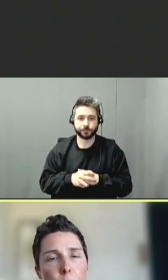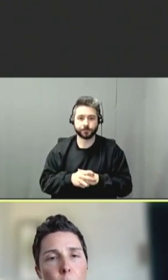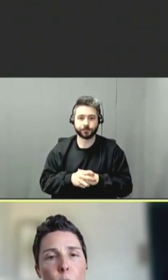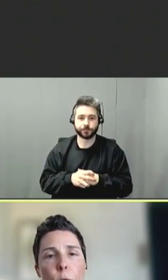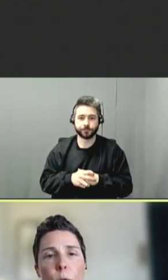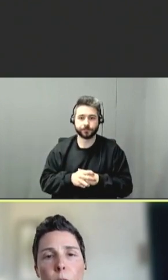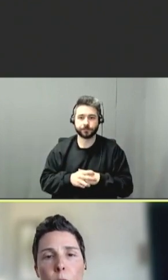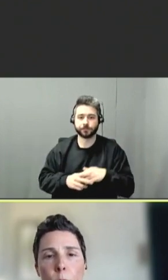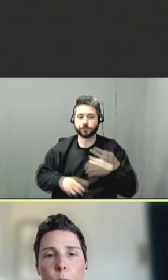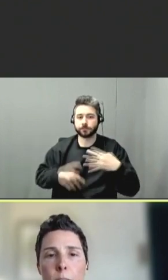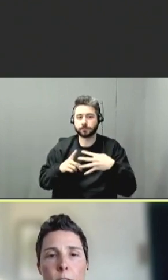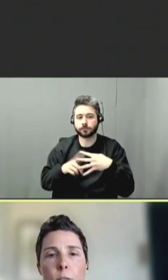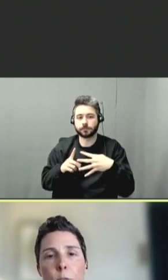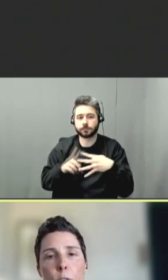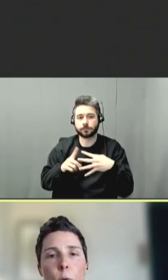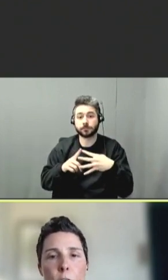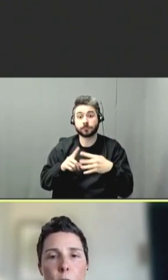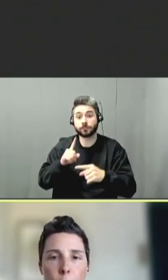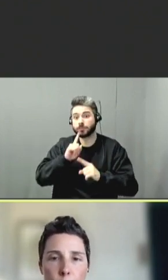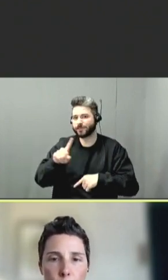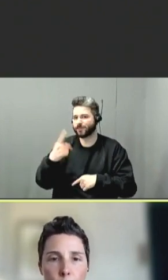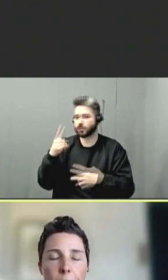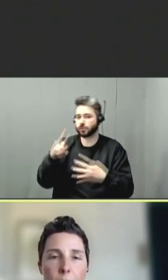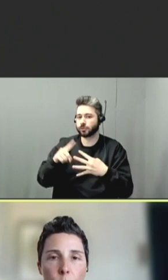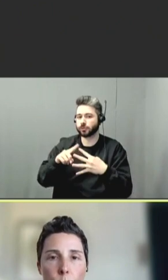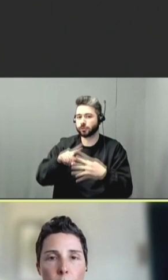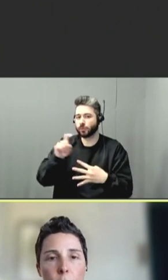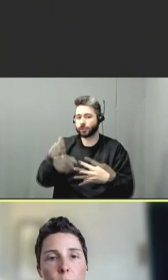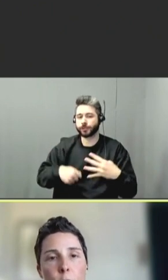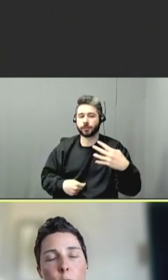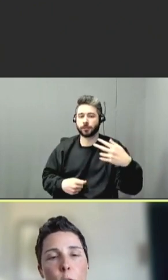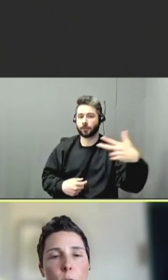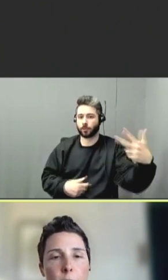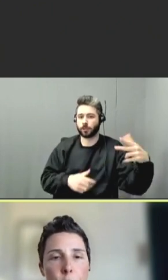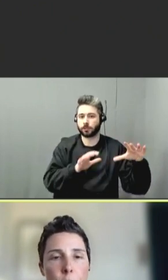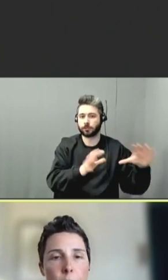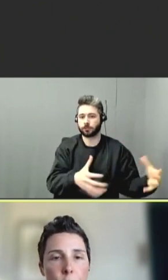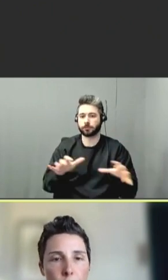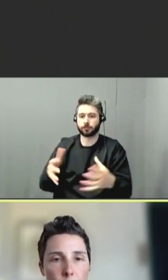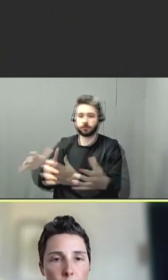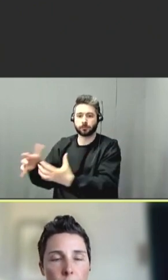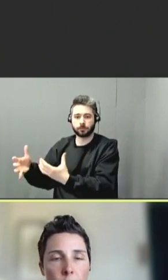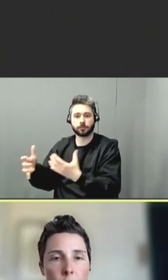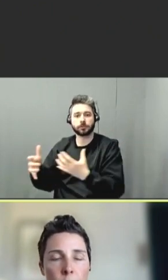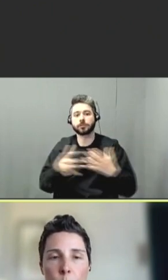So, the responses to the first question fall into three categories. The first was education and a